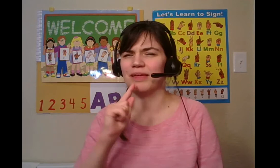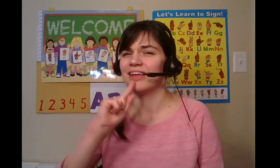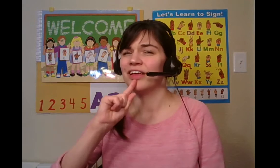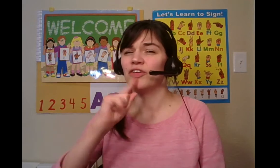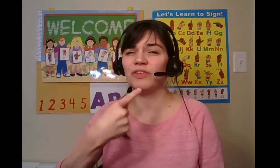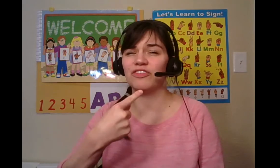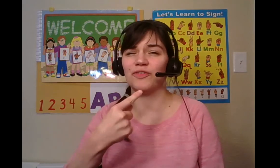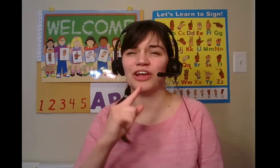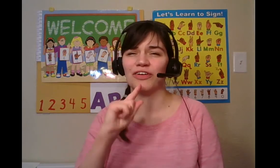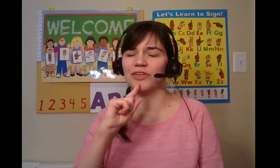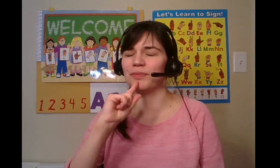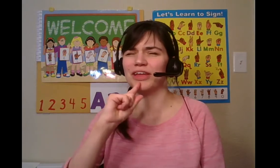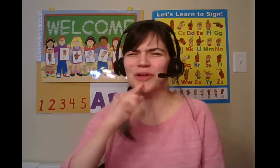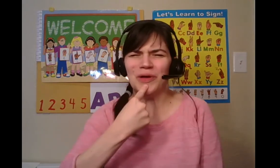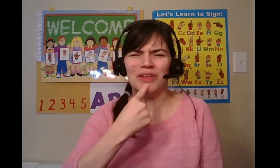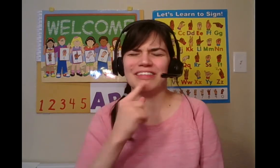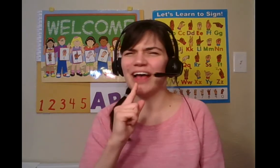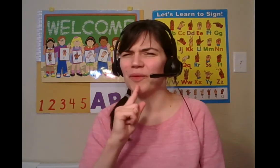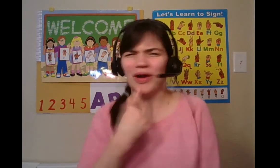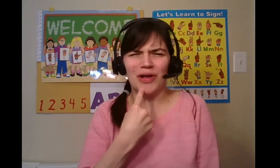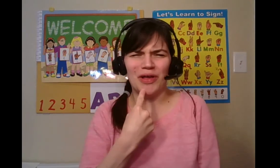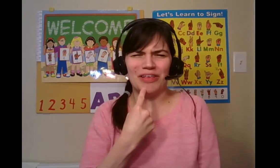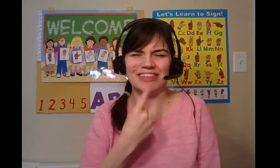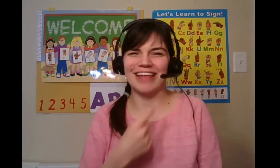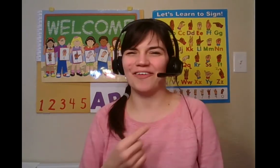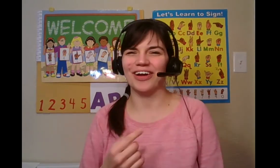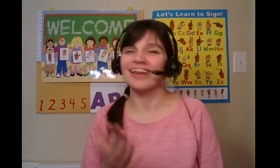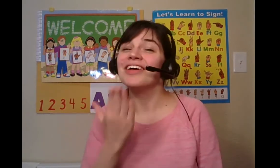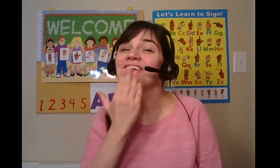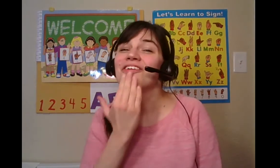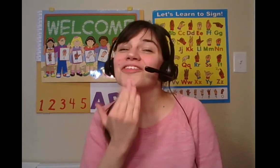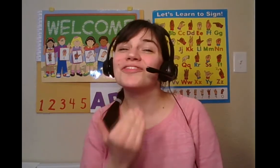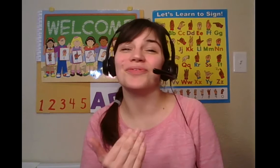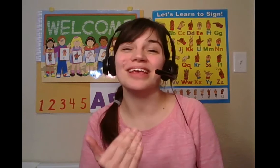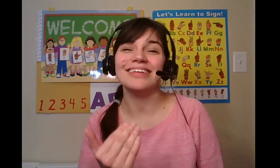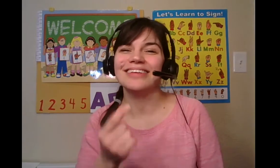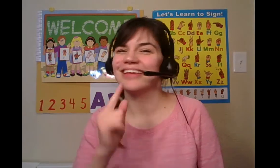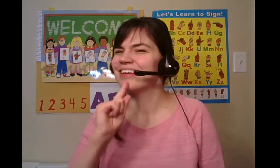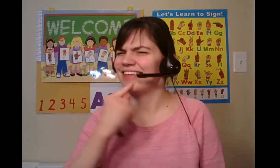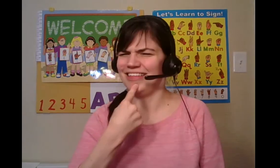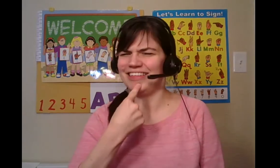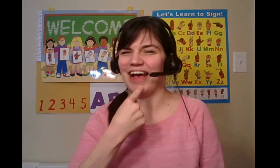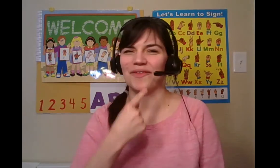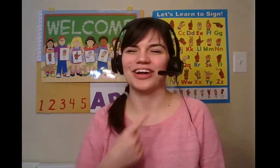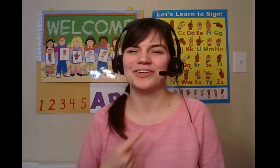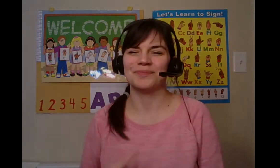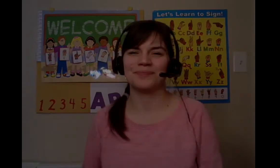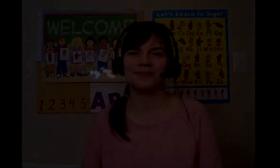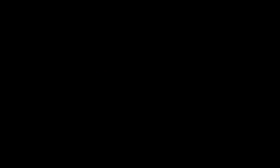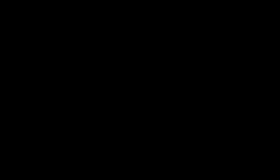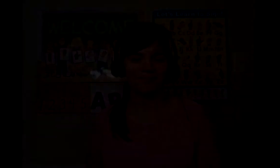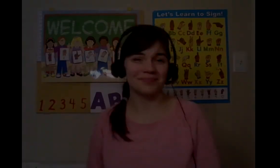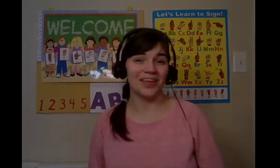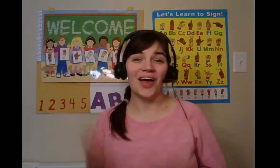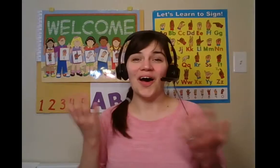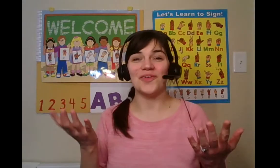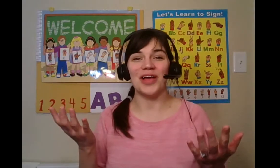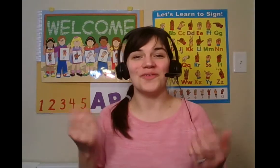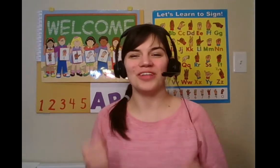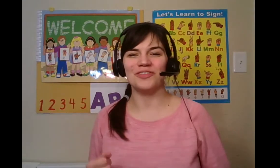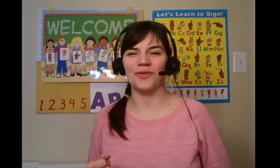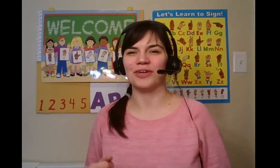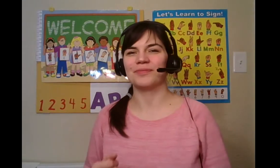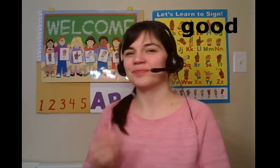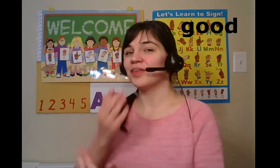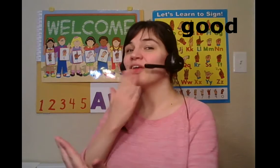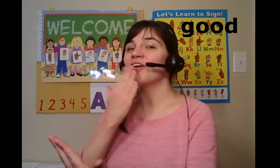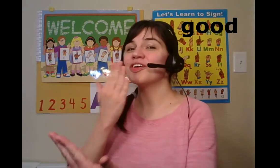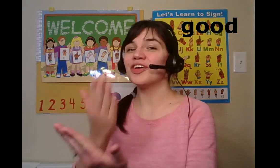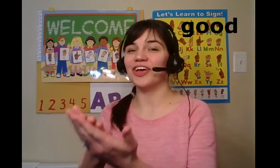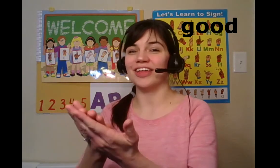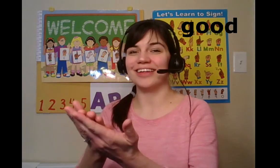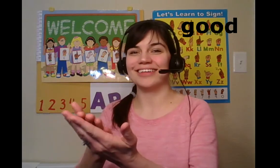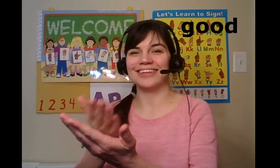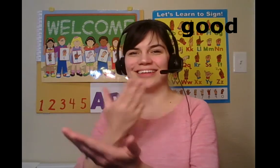Twist your finger a little bit: sour. Sour. Sweet. Sour. All right once more: